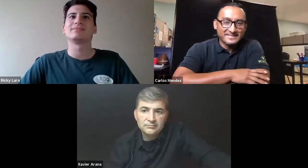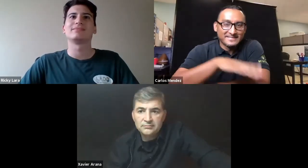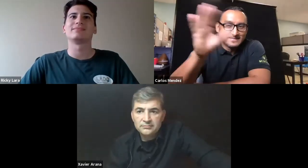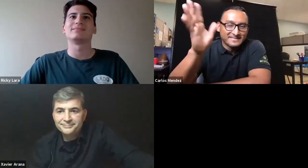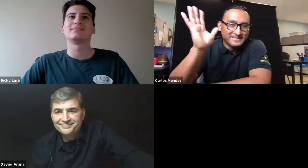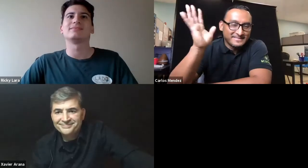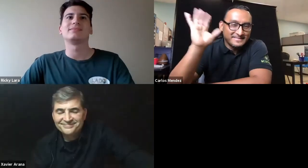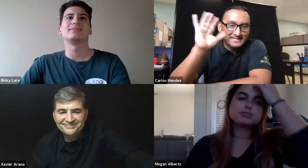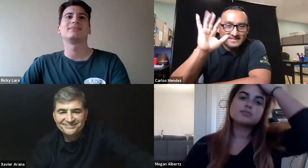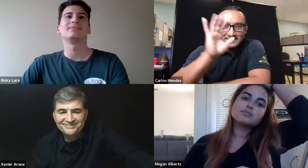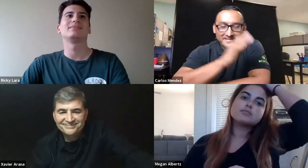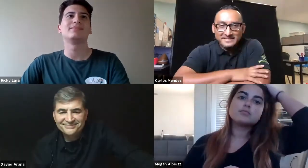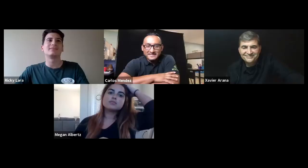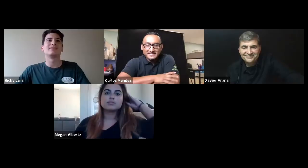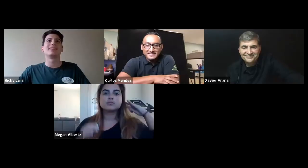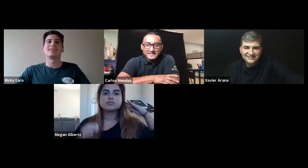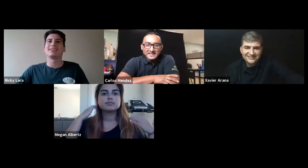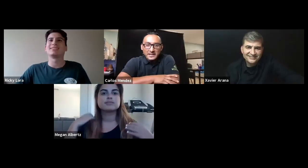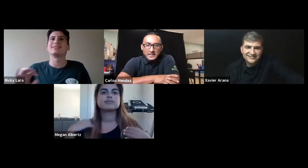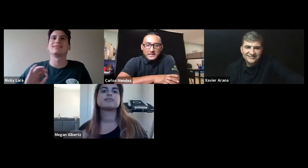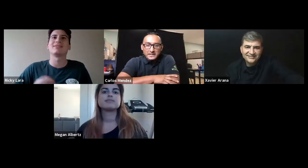so we could see your faces.